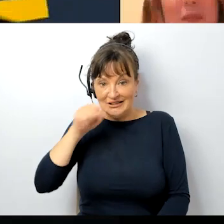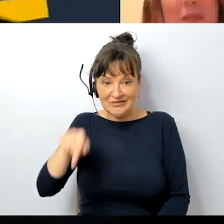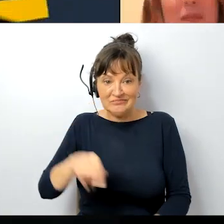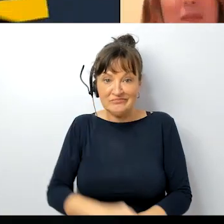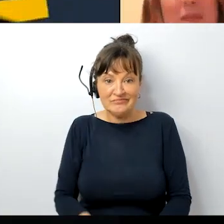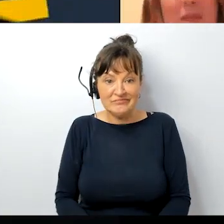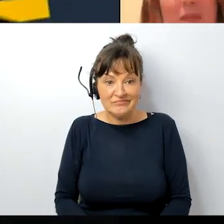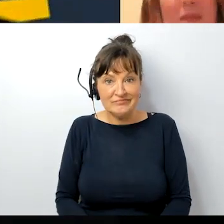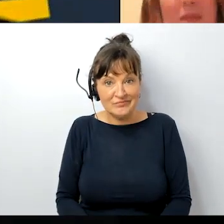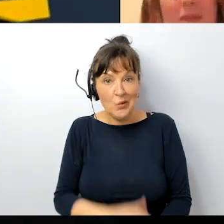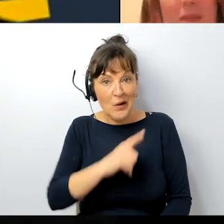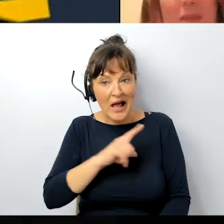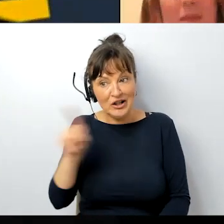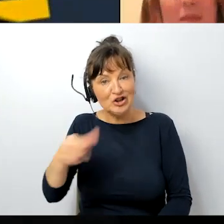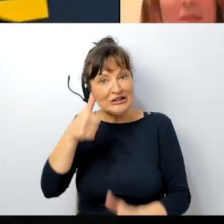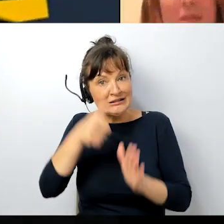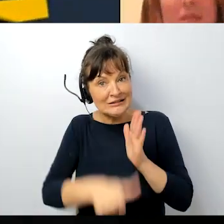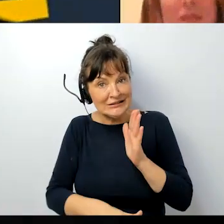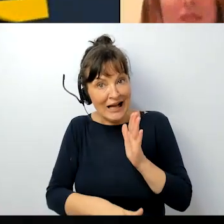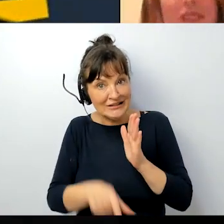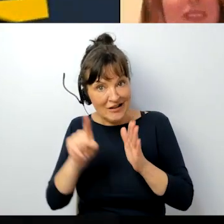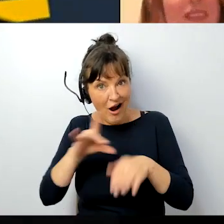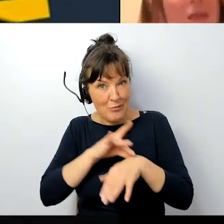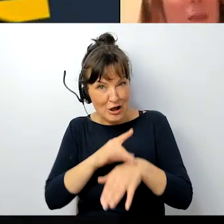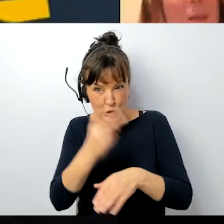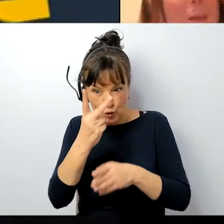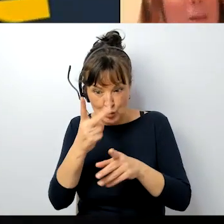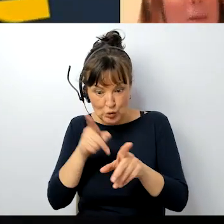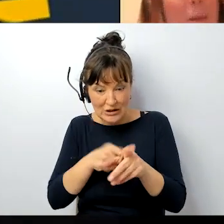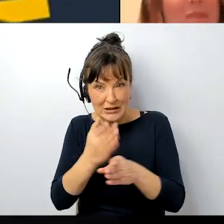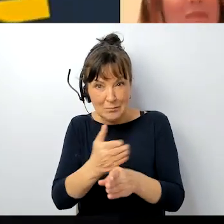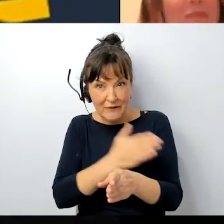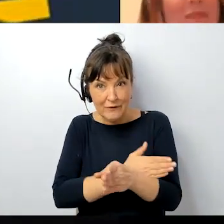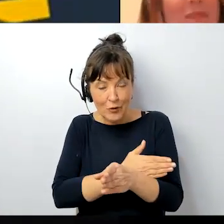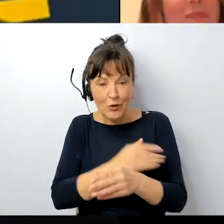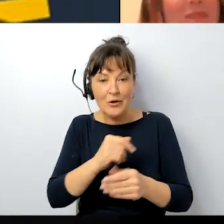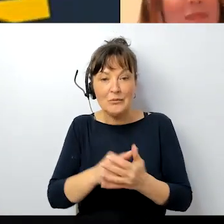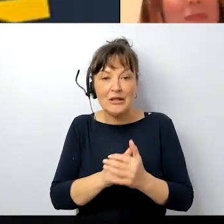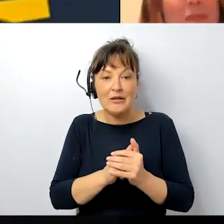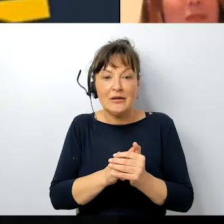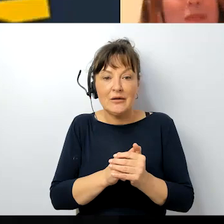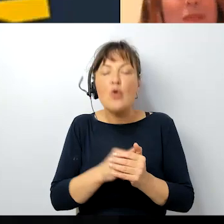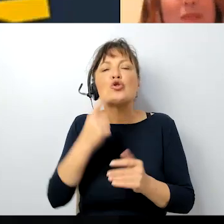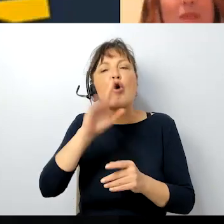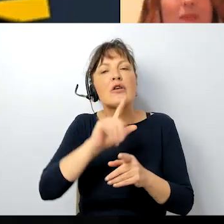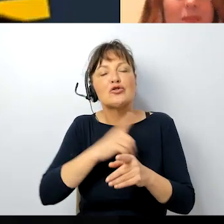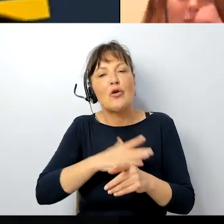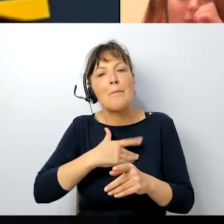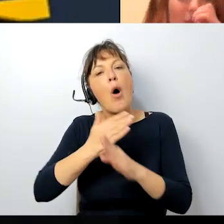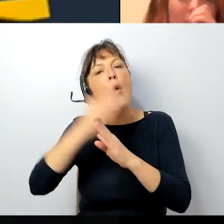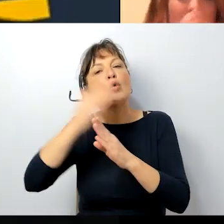That would have to be my older sister, actually. She started her apprenticeship two years before